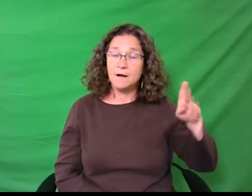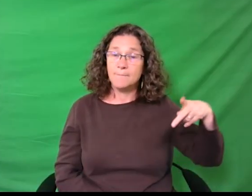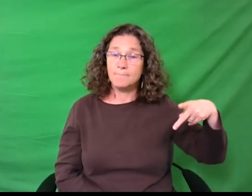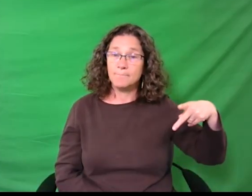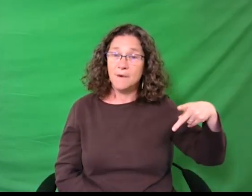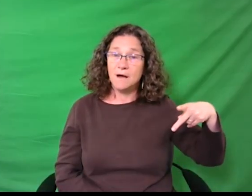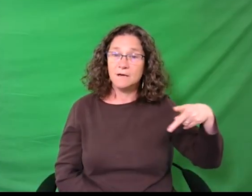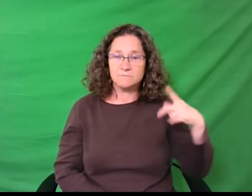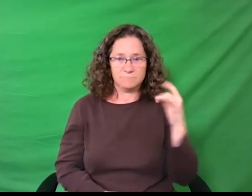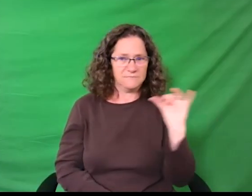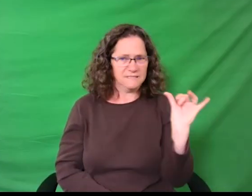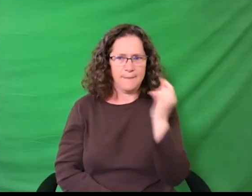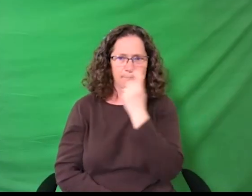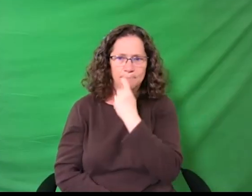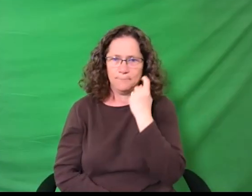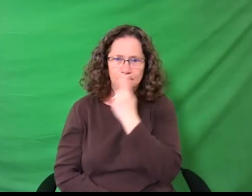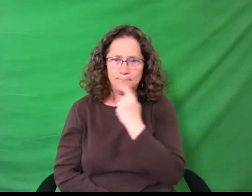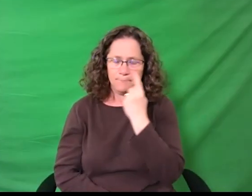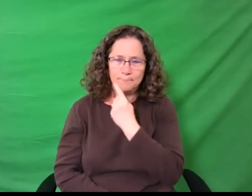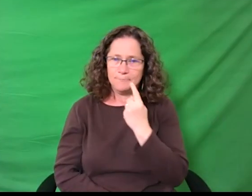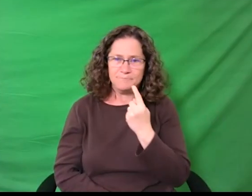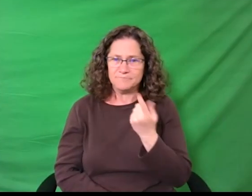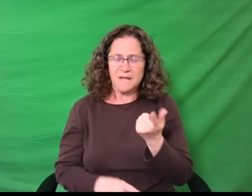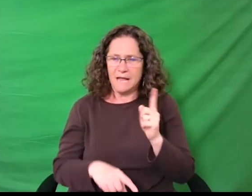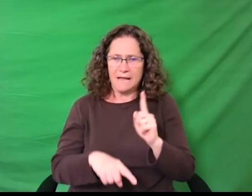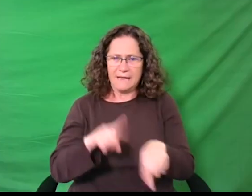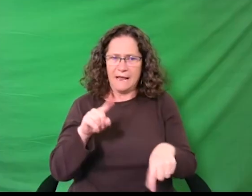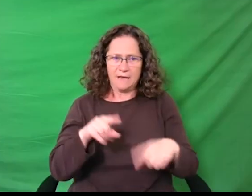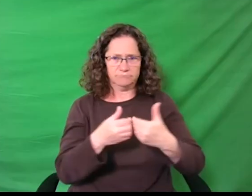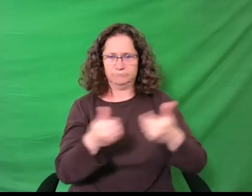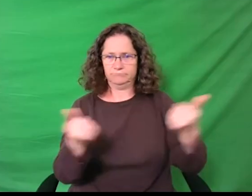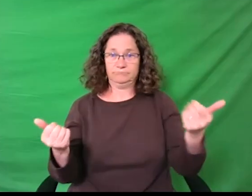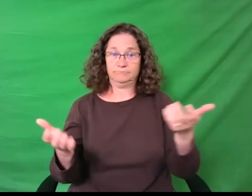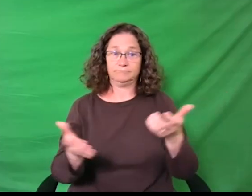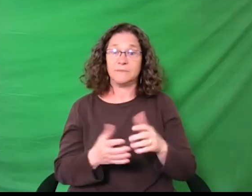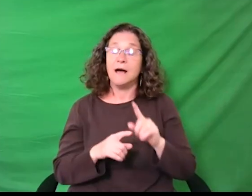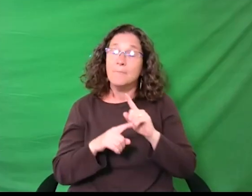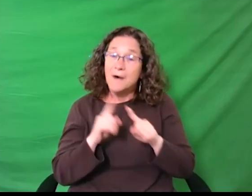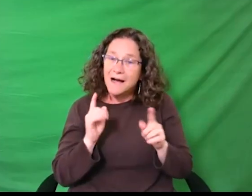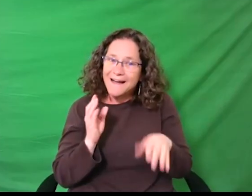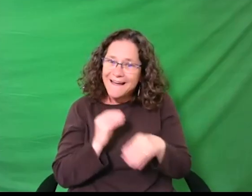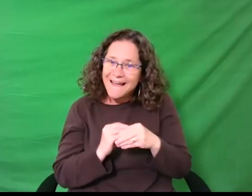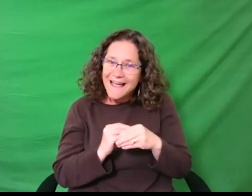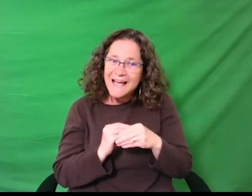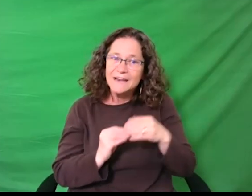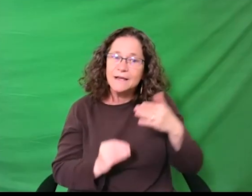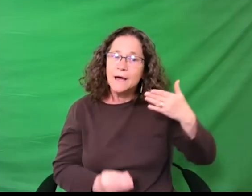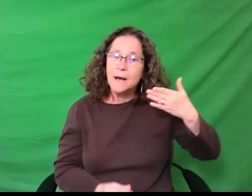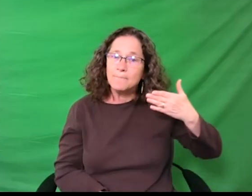there would be no way to distinguish those sounds. But when you add the cuing, ma, ba,